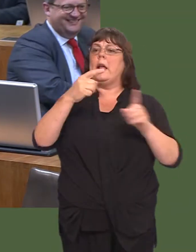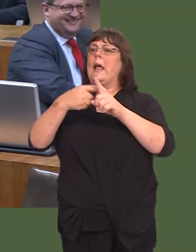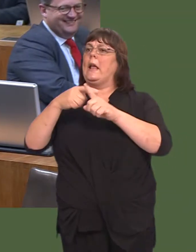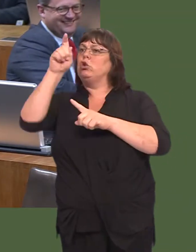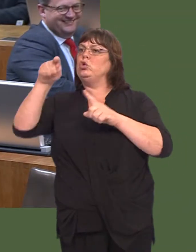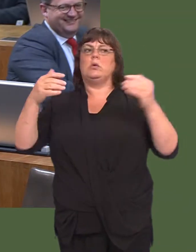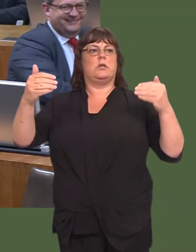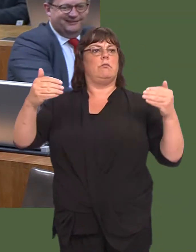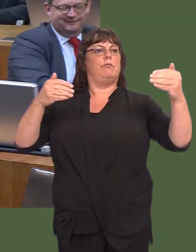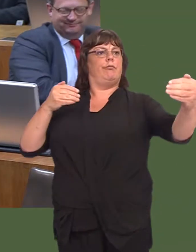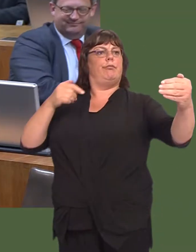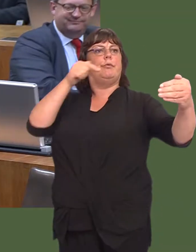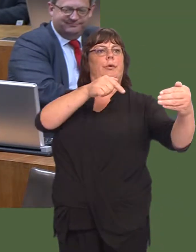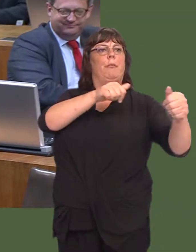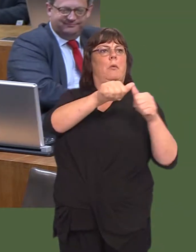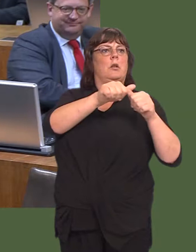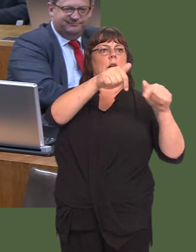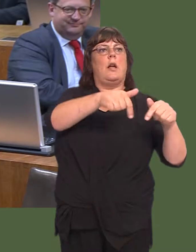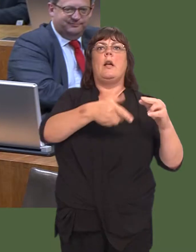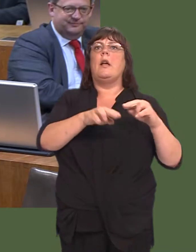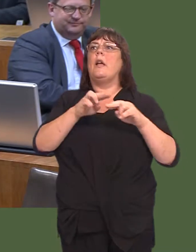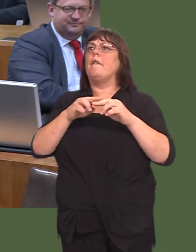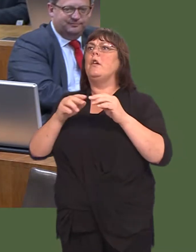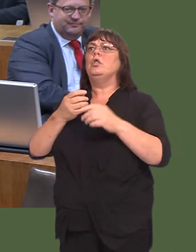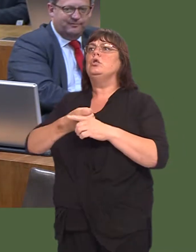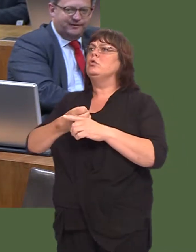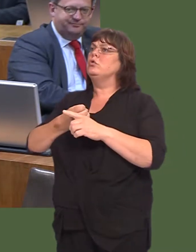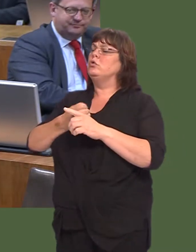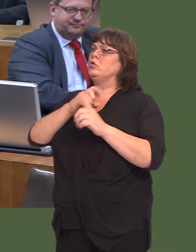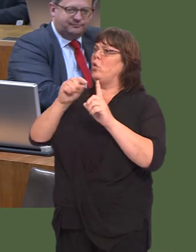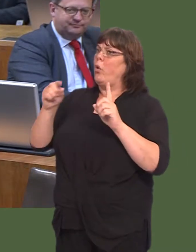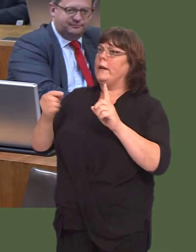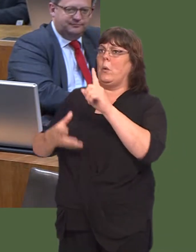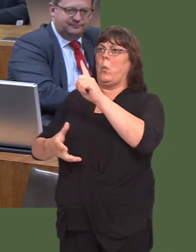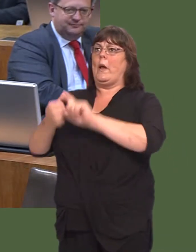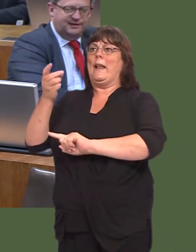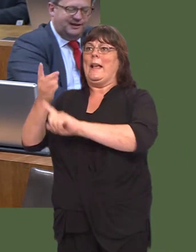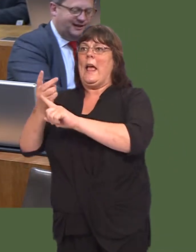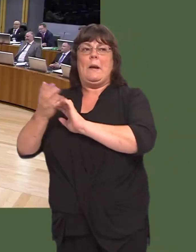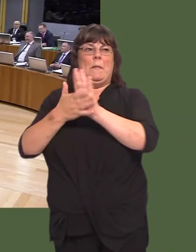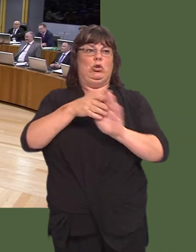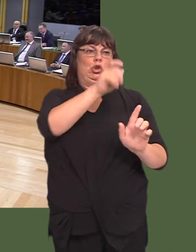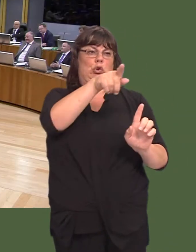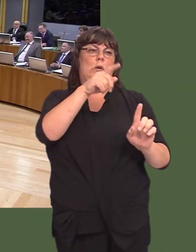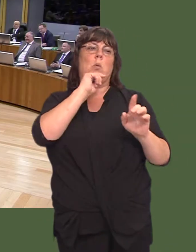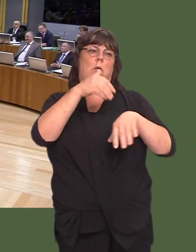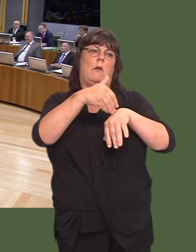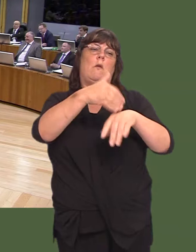England, and what we do know, of course, is that if the Tories win the general election, students will be hammered even harder. They will be forced to pay even more.